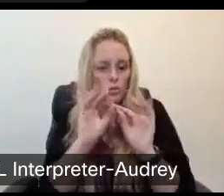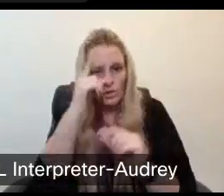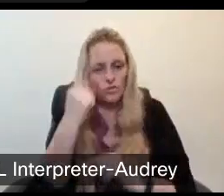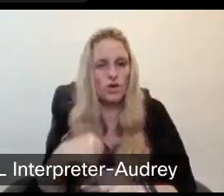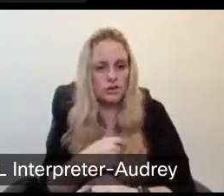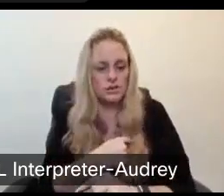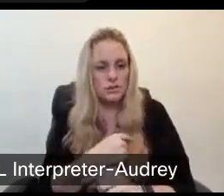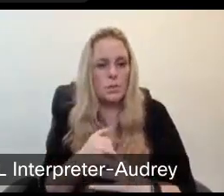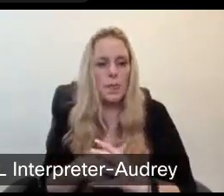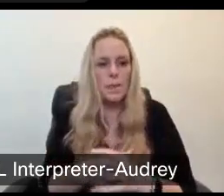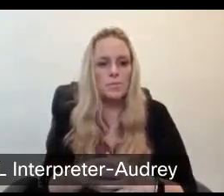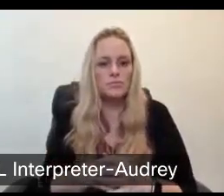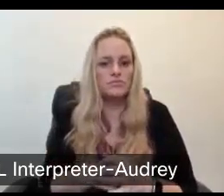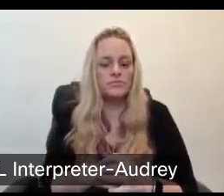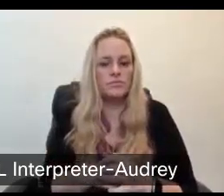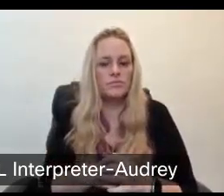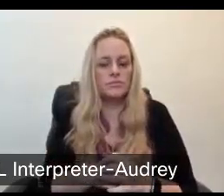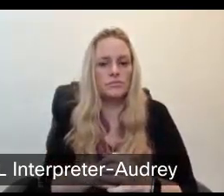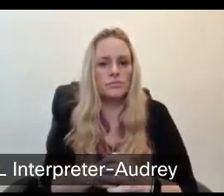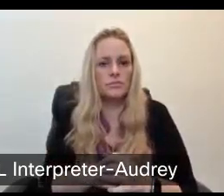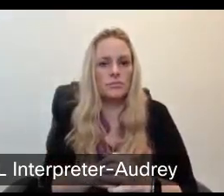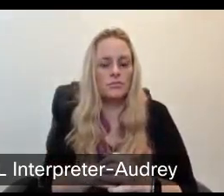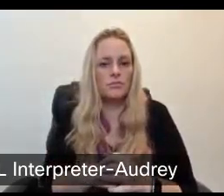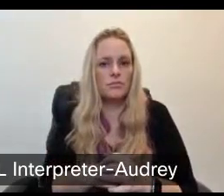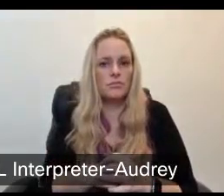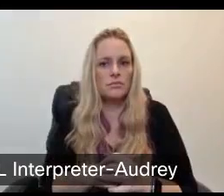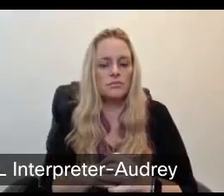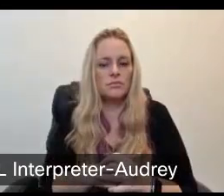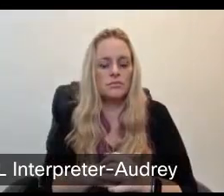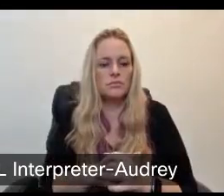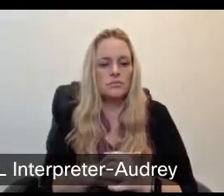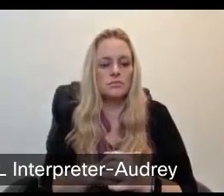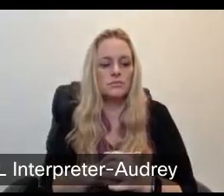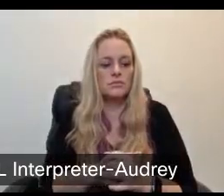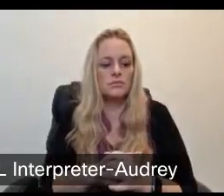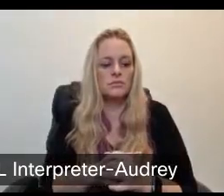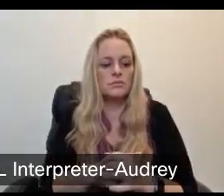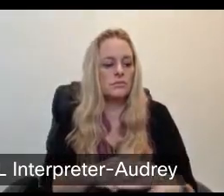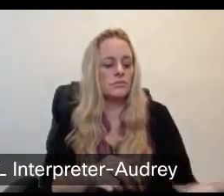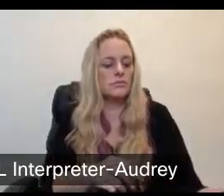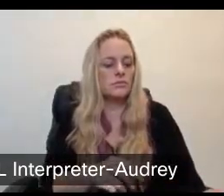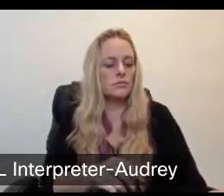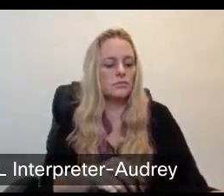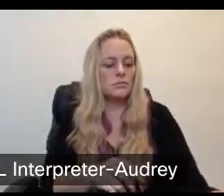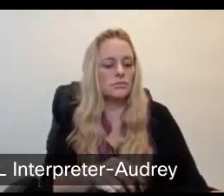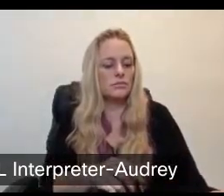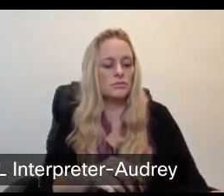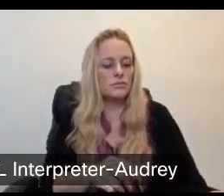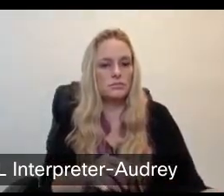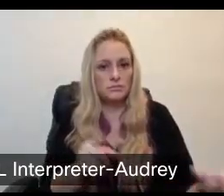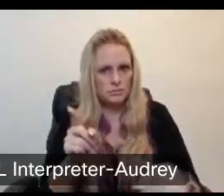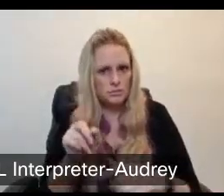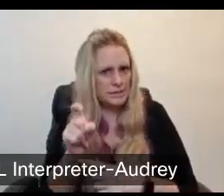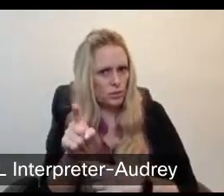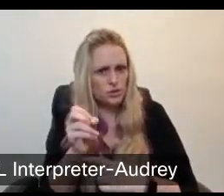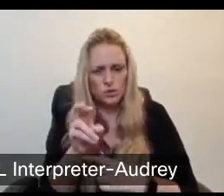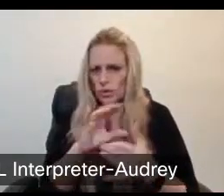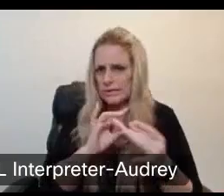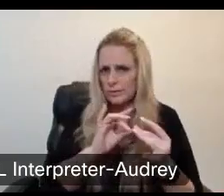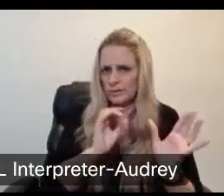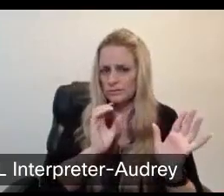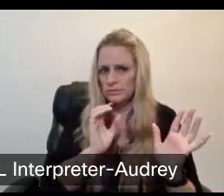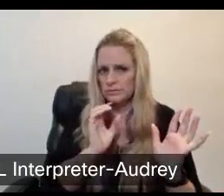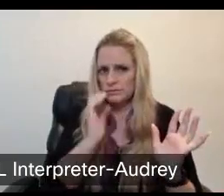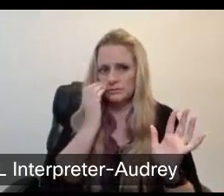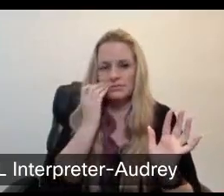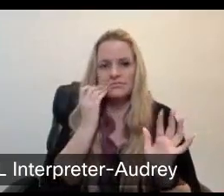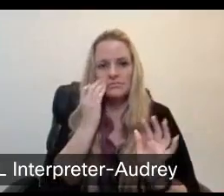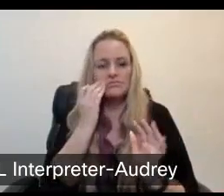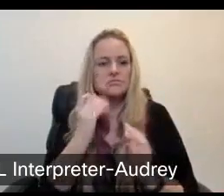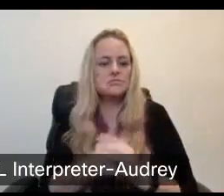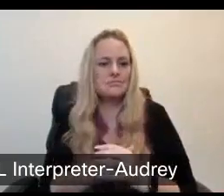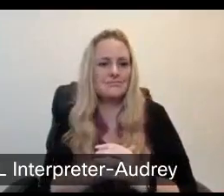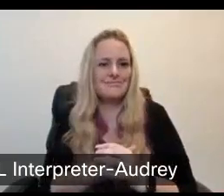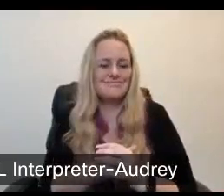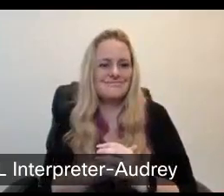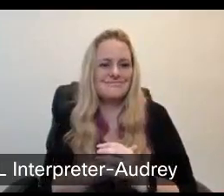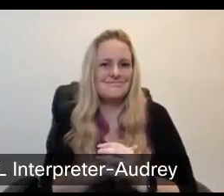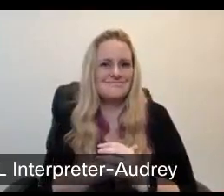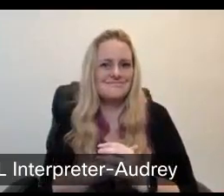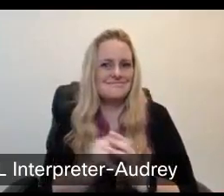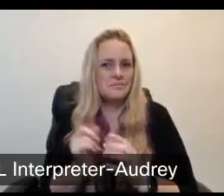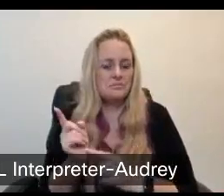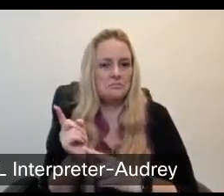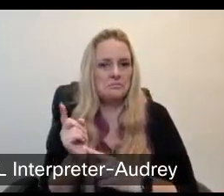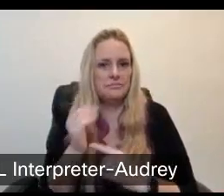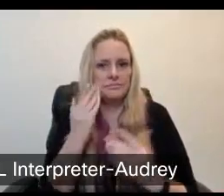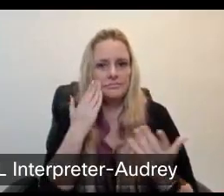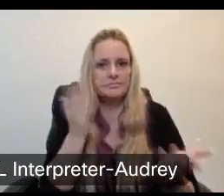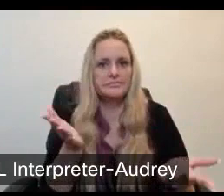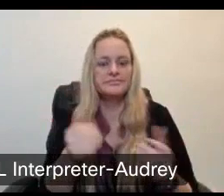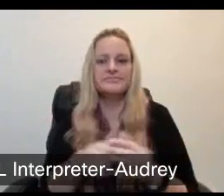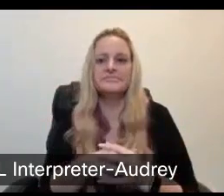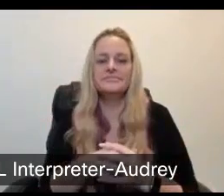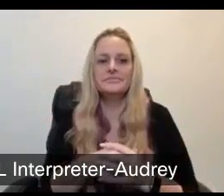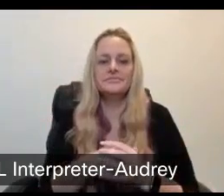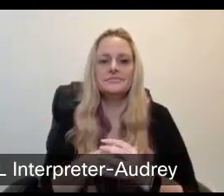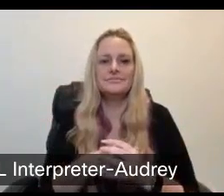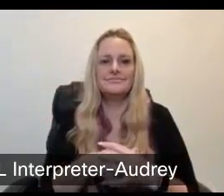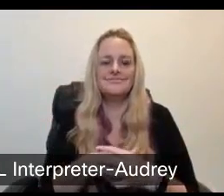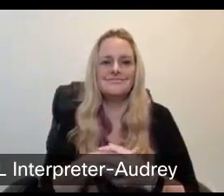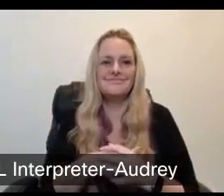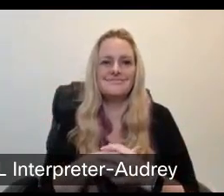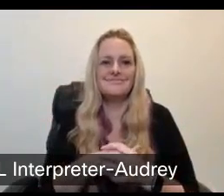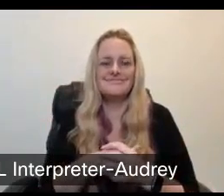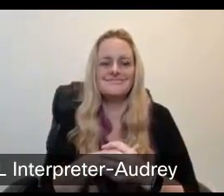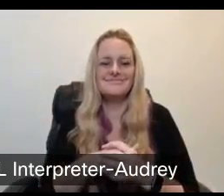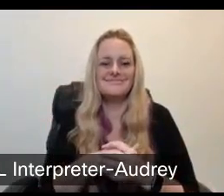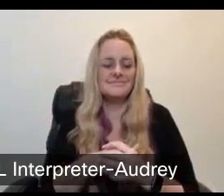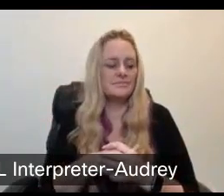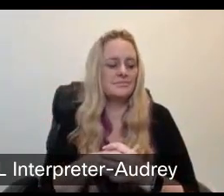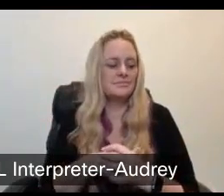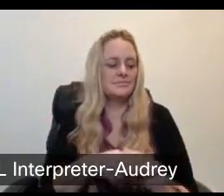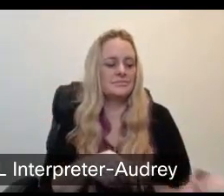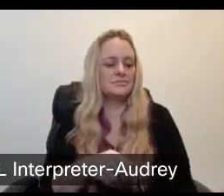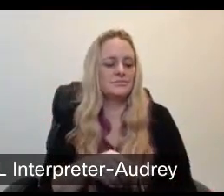Yeah. That was a that was a question or a statement. But suggestion maybe I don't know.